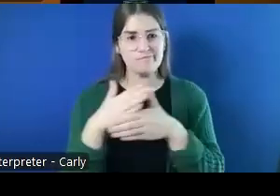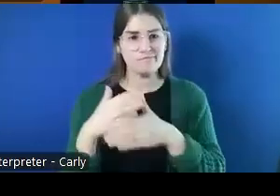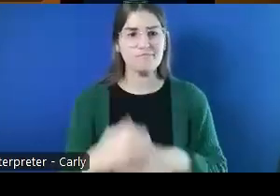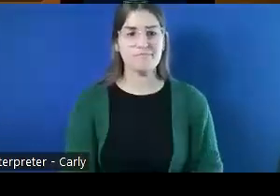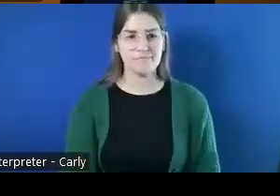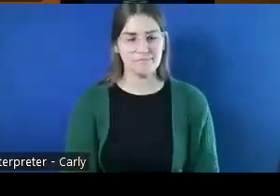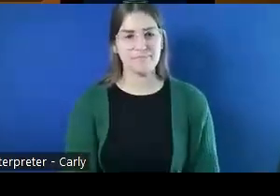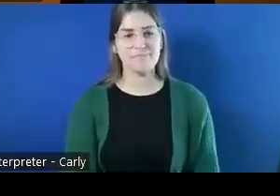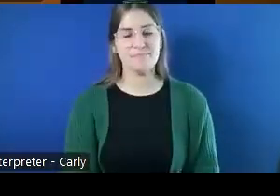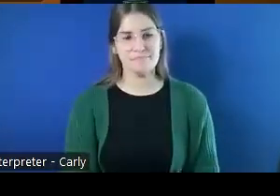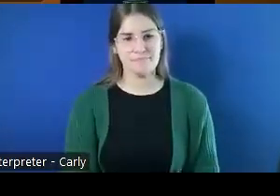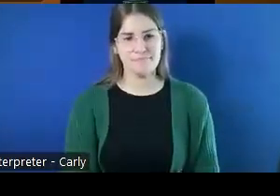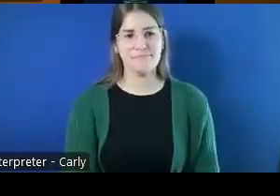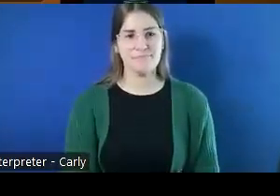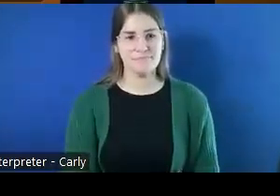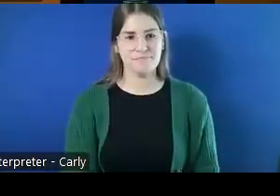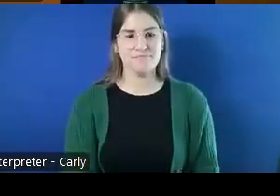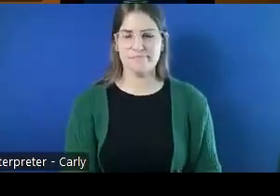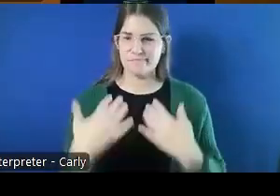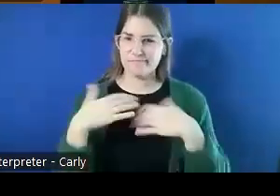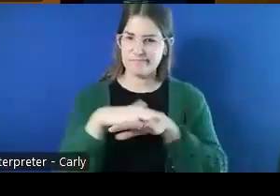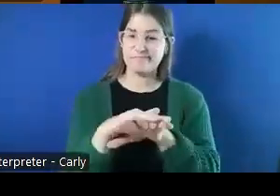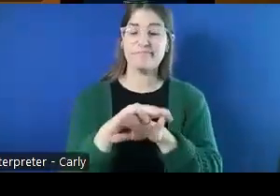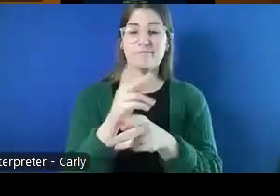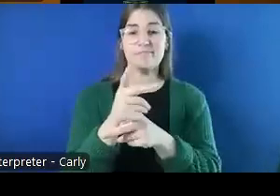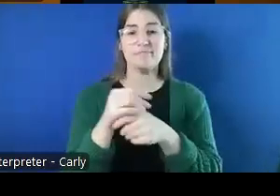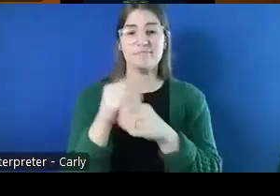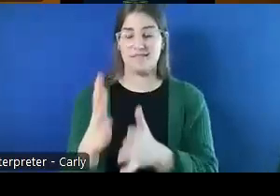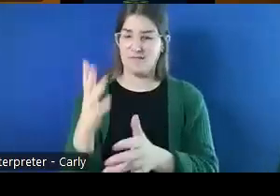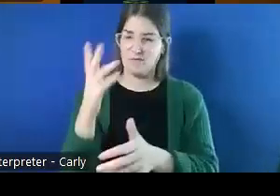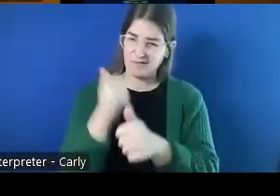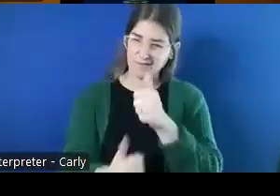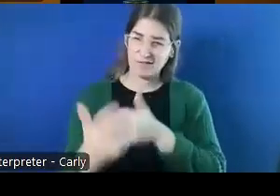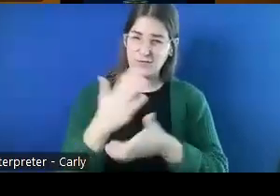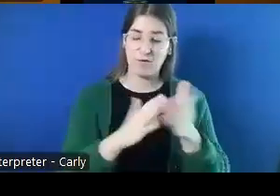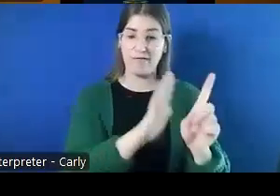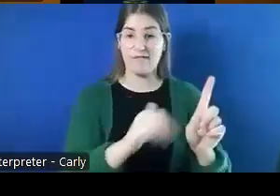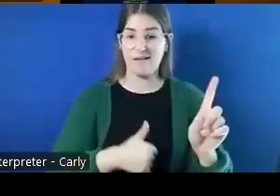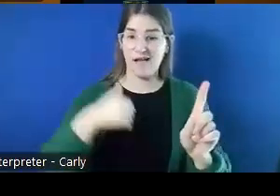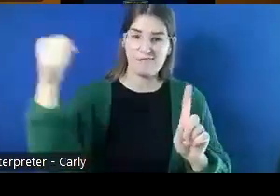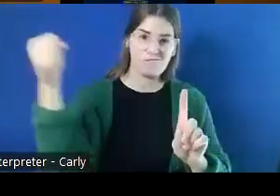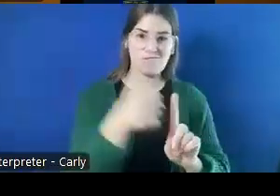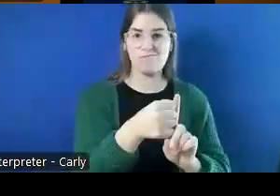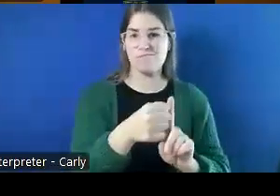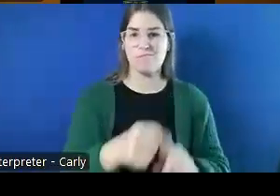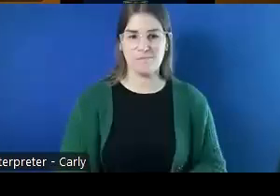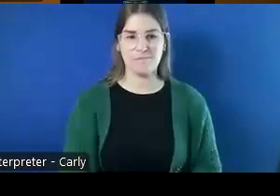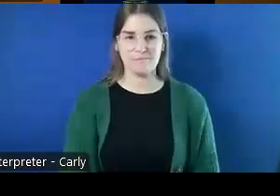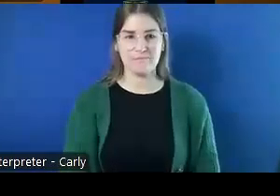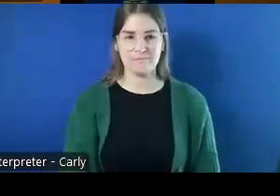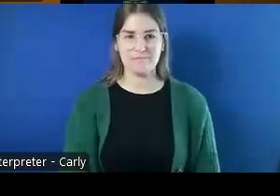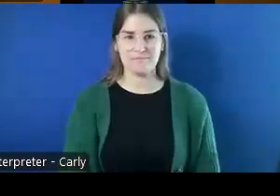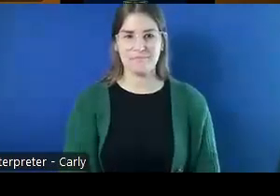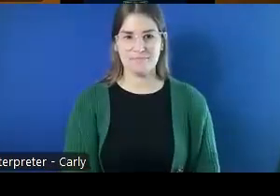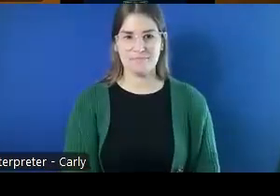these dietic interventions and integrating the caregiver into each area of the patient care